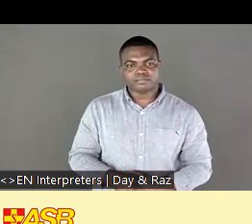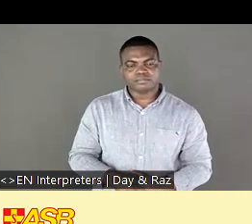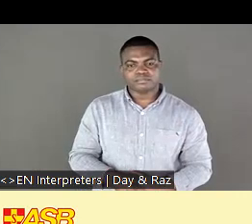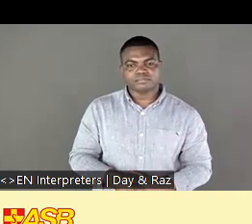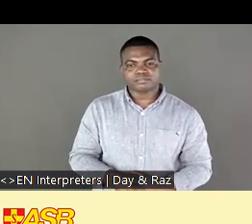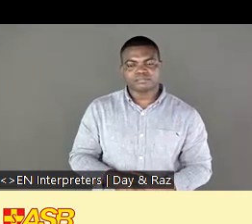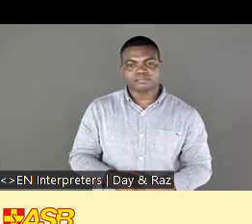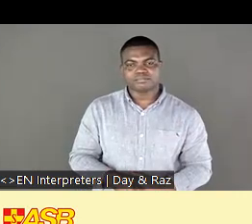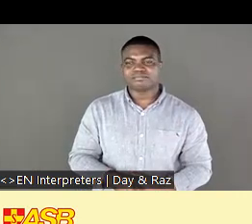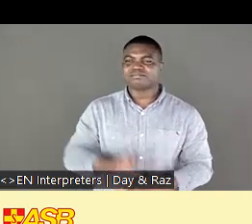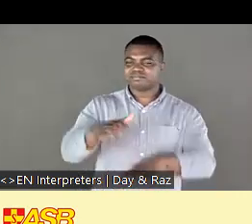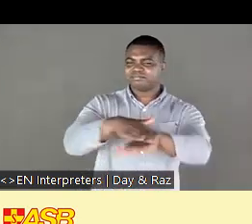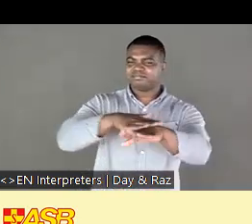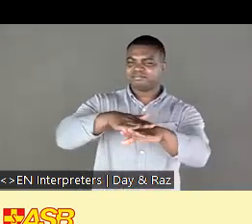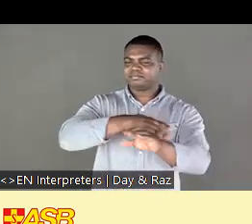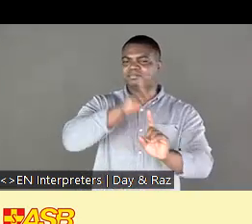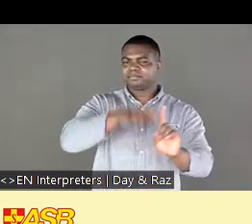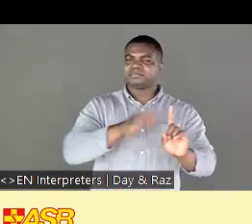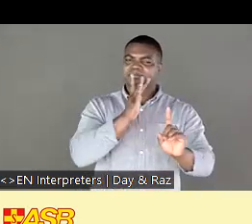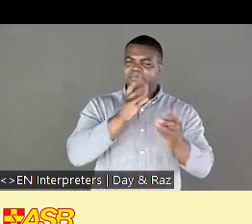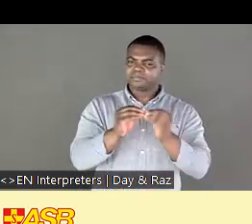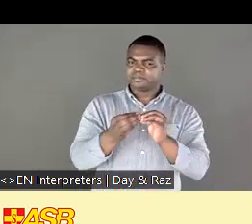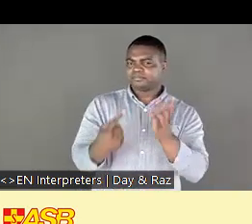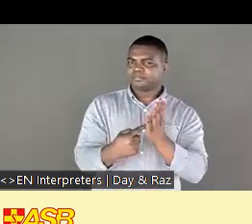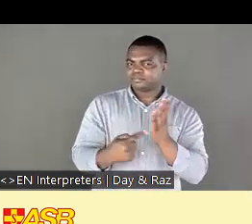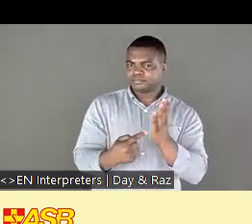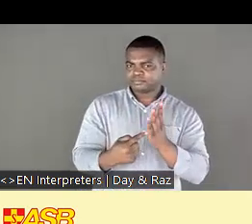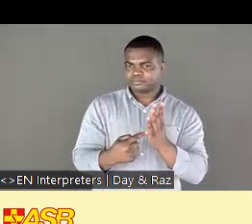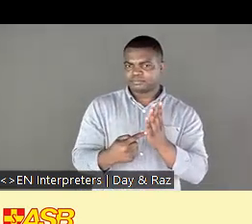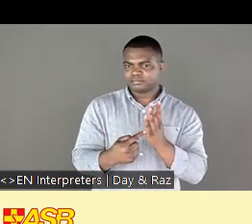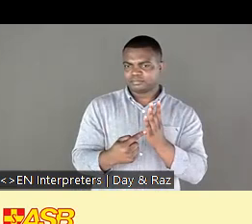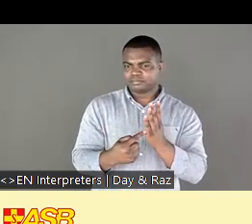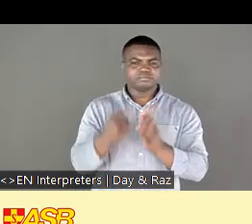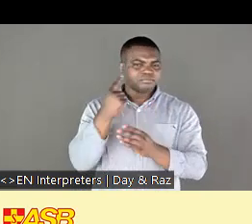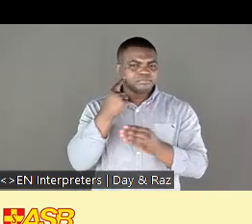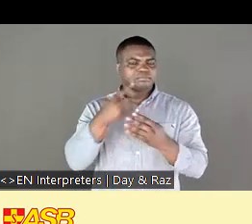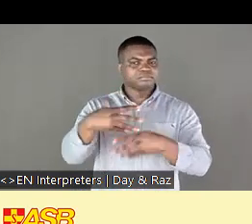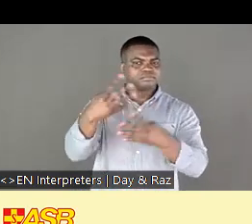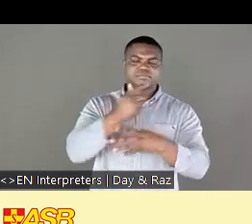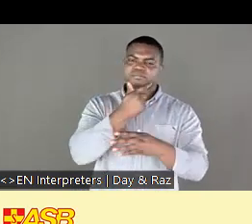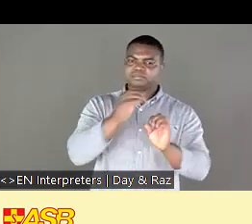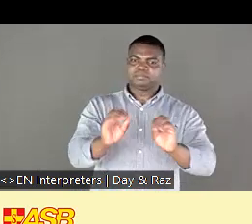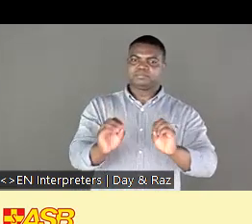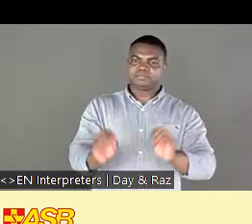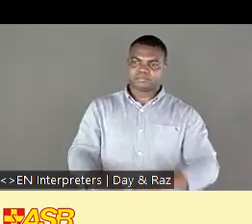Last but not least, we have to ensure the meaningful participation of local OPDs by removing